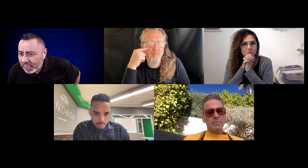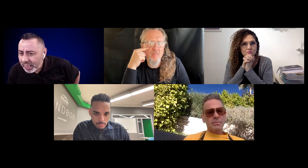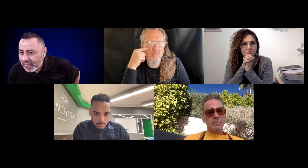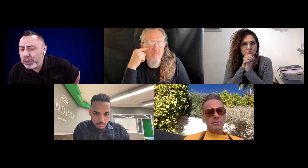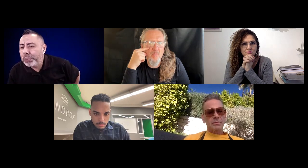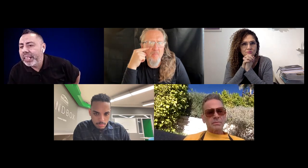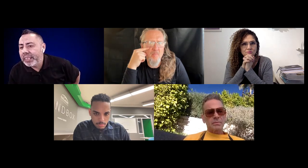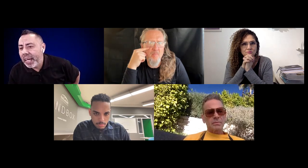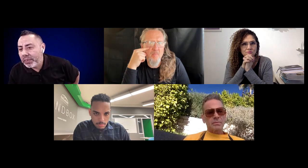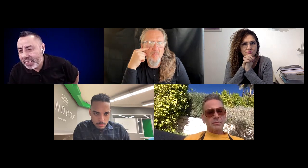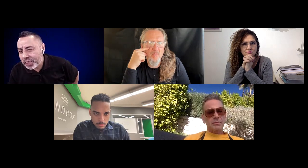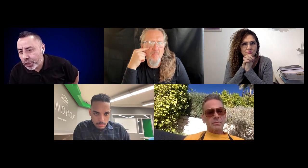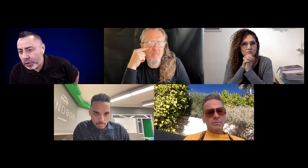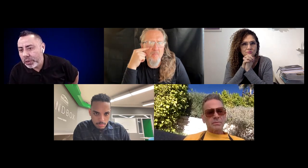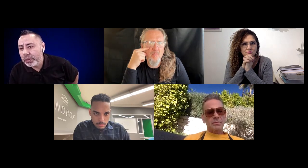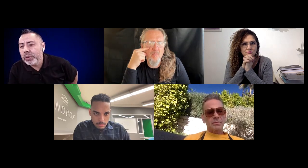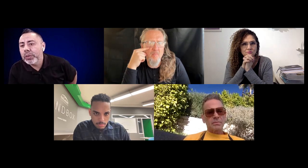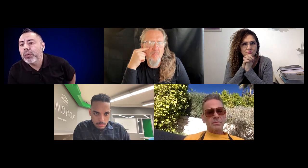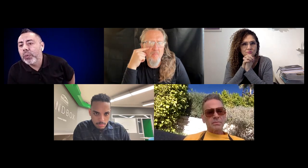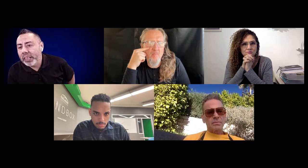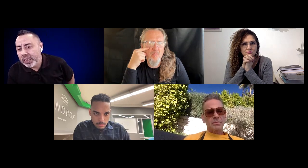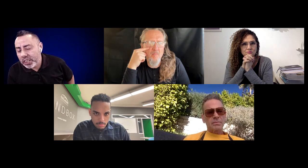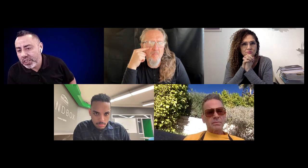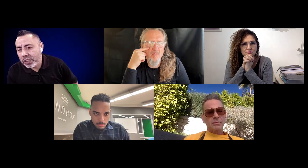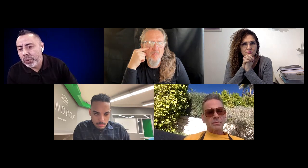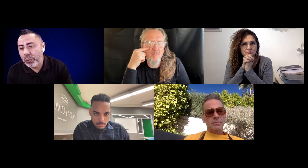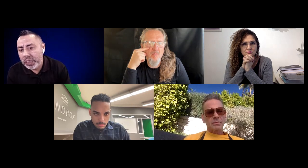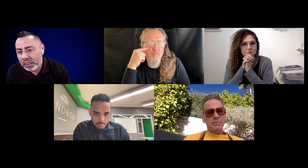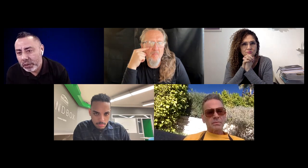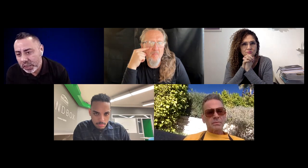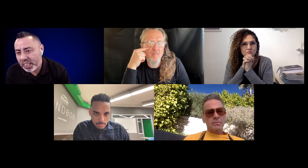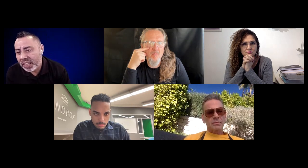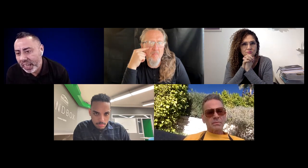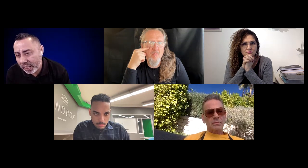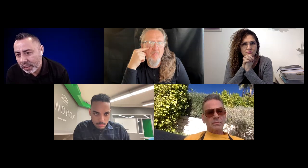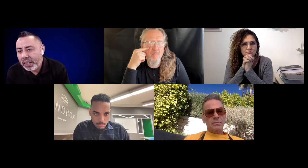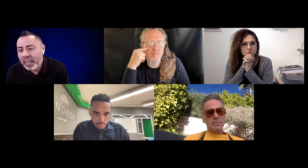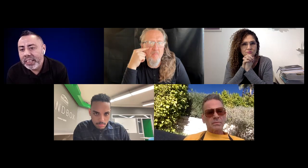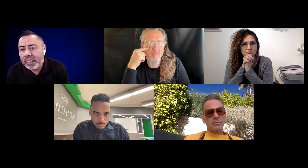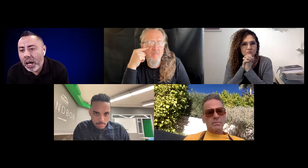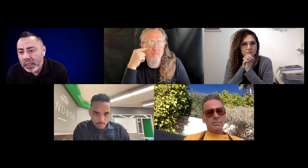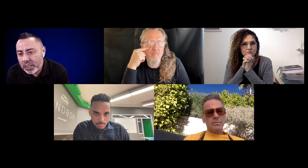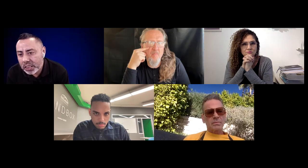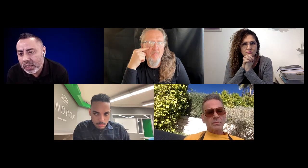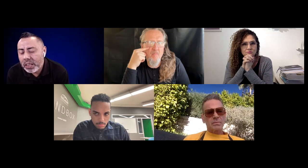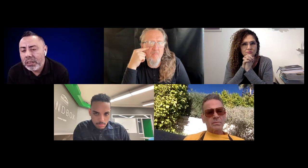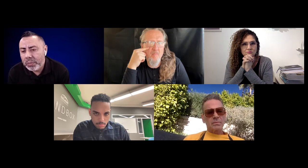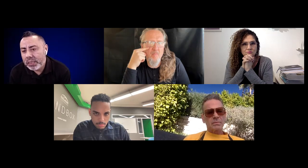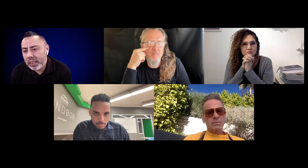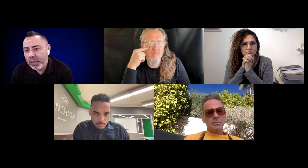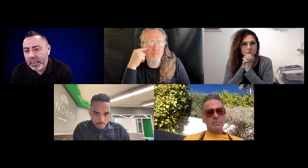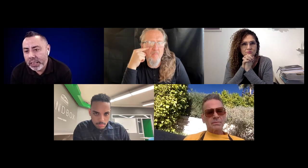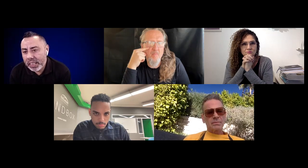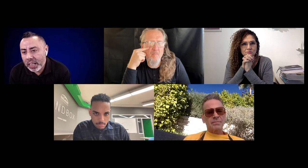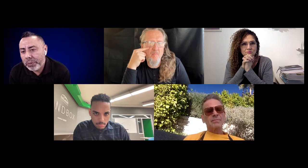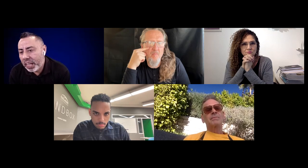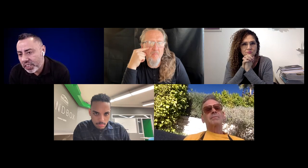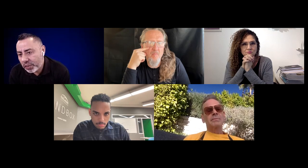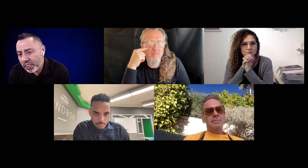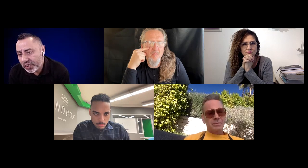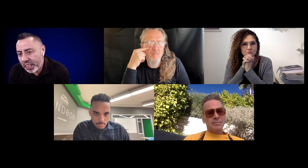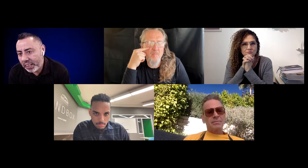That's pretty good that term. Recognition starts with re, which is again, and then cognition means that there is a comprehension or an understanding.